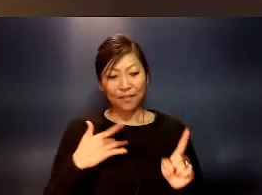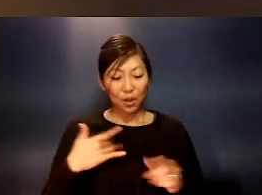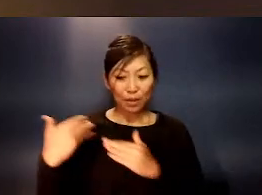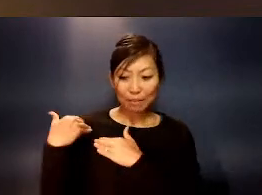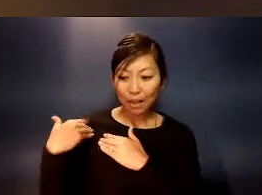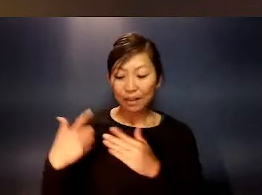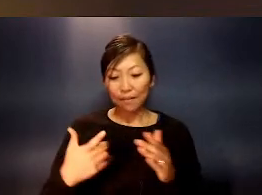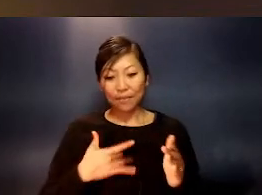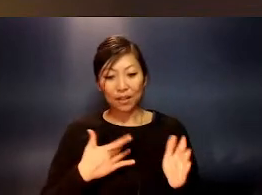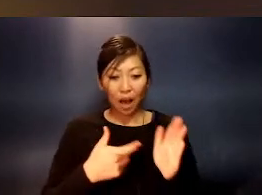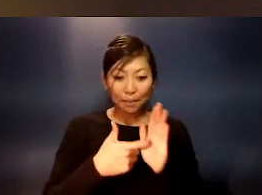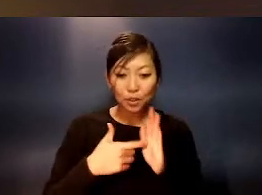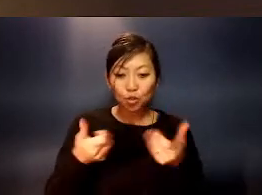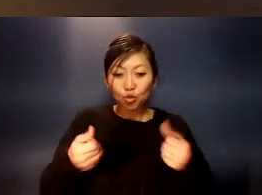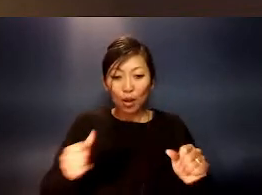BUDGET, THAT WILL ALSO INSPIRE FOLKS TO WORK HARDER AND